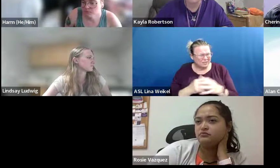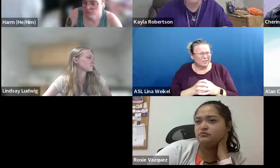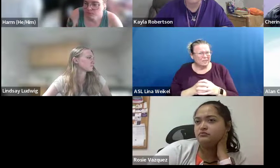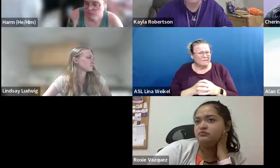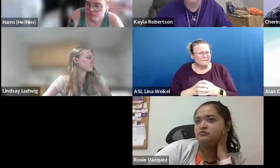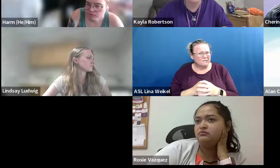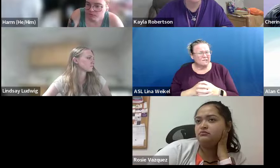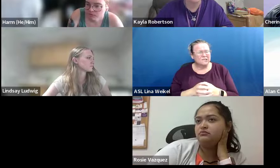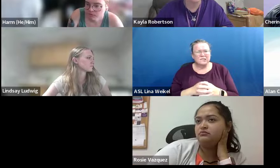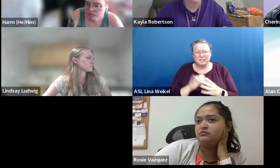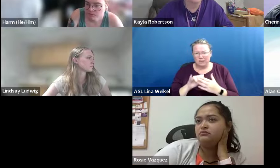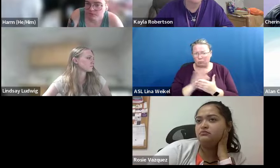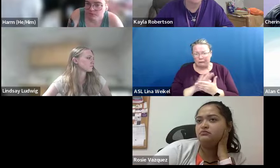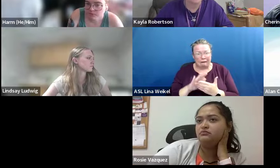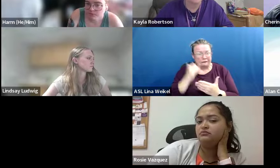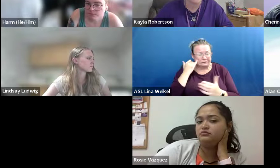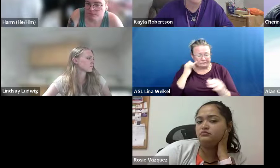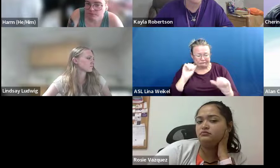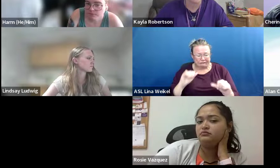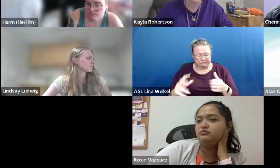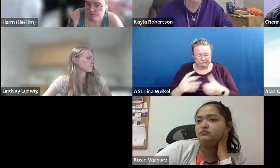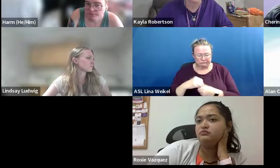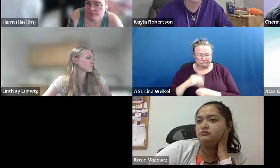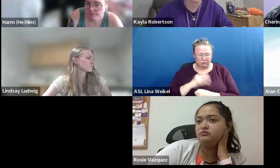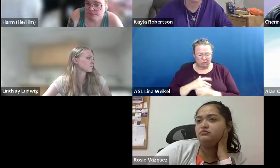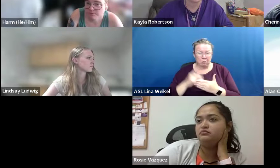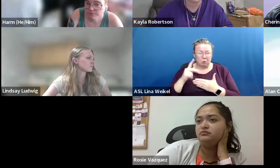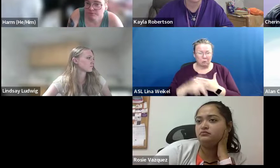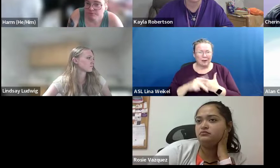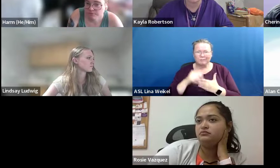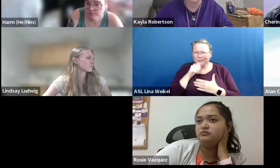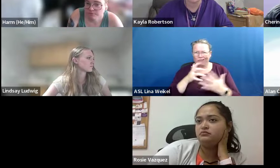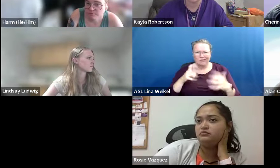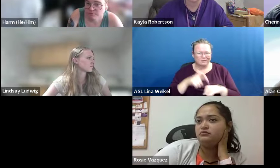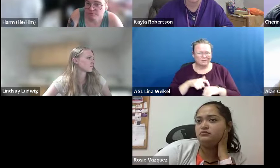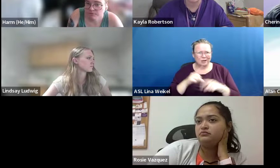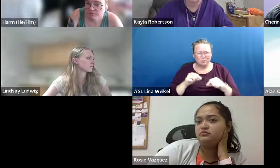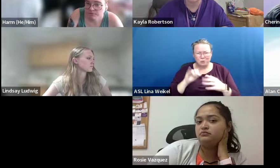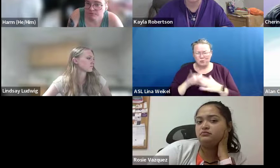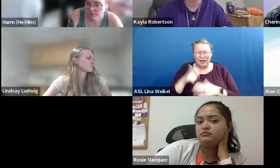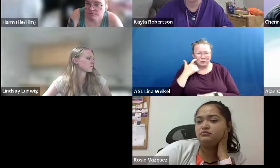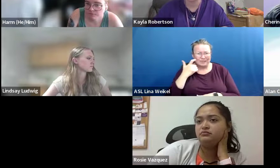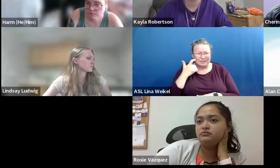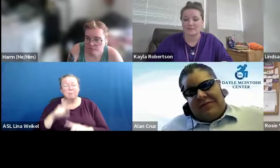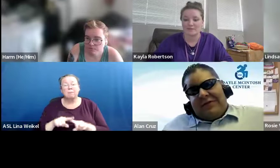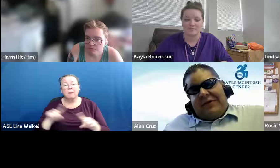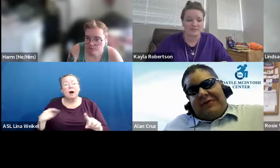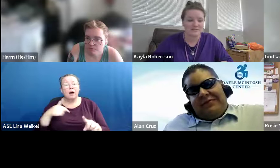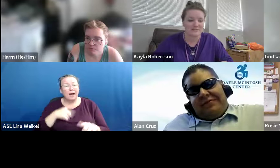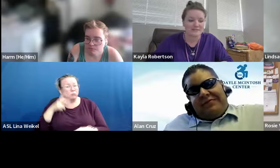Kayla Robertson: It would be really nice if we could incorporate that into our programs. I just haven't had a whole lot of time to do that recently, but I have heard of it.